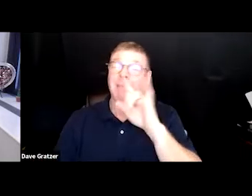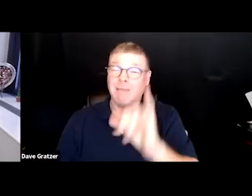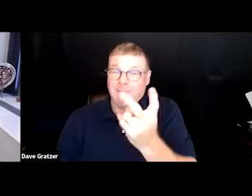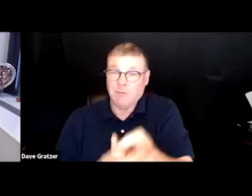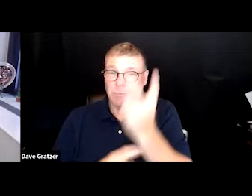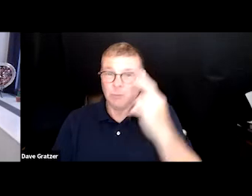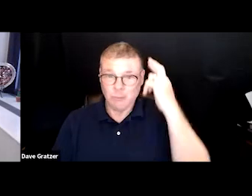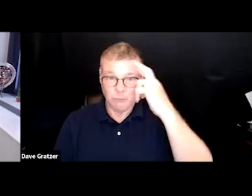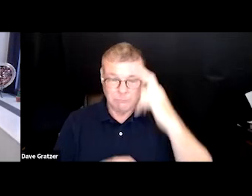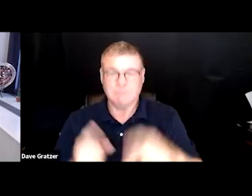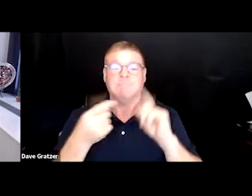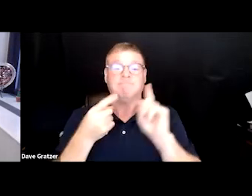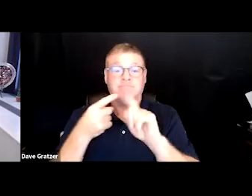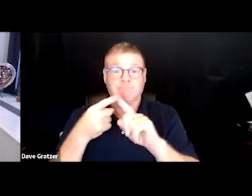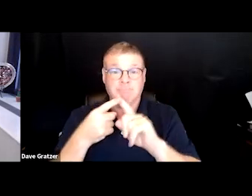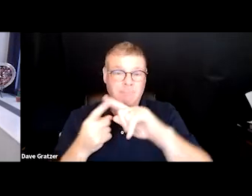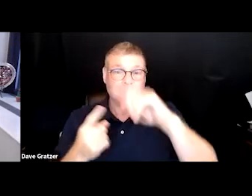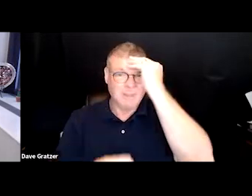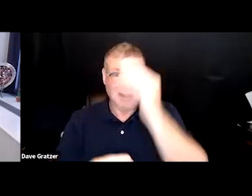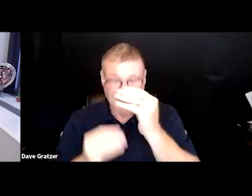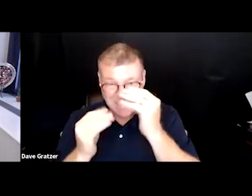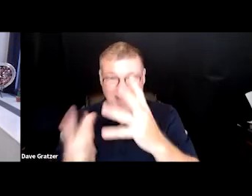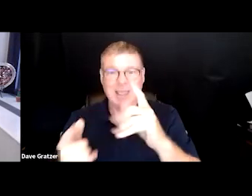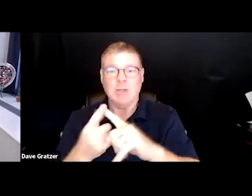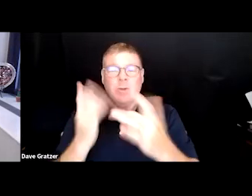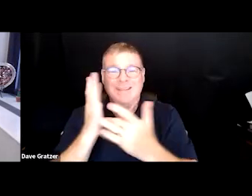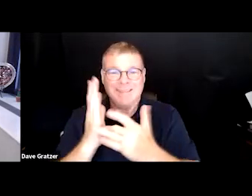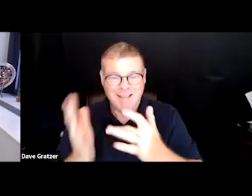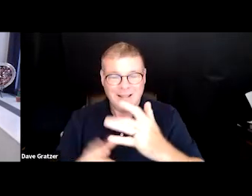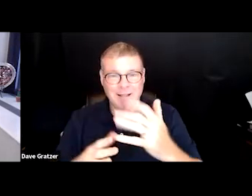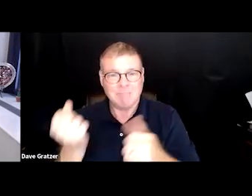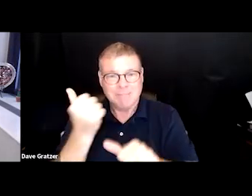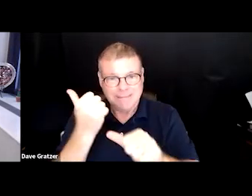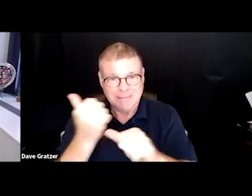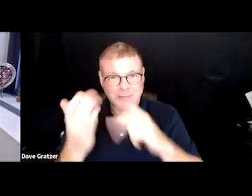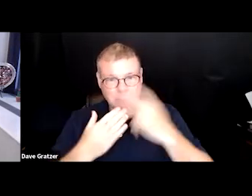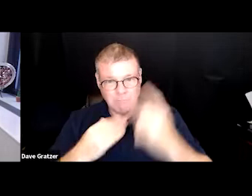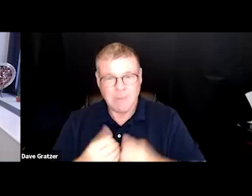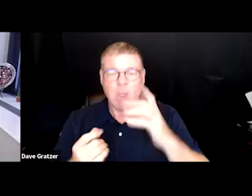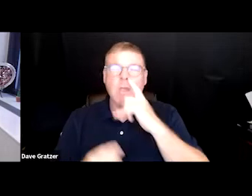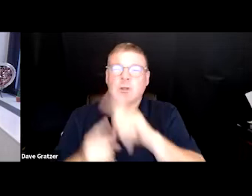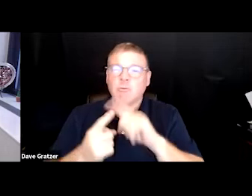First, it was to inform technical assistance efforts. So to really understand what the state could do